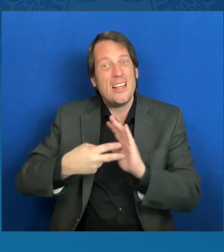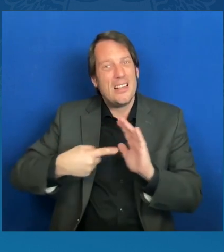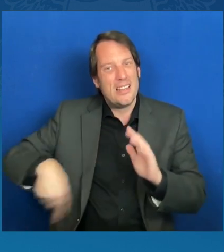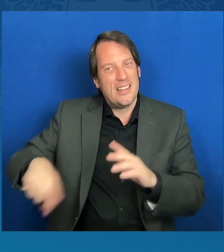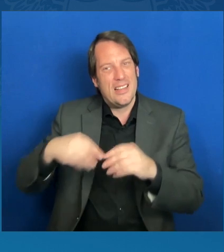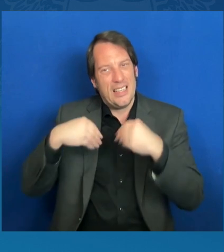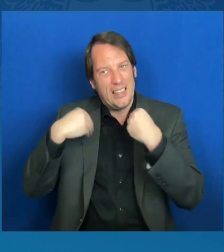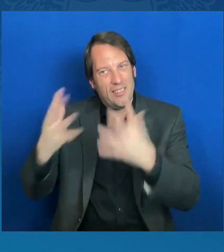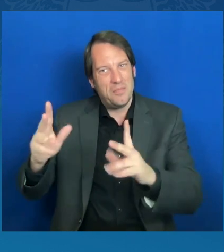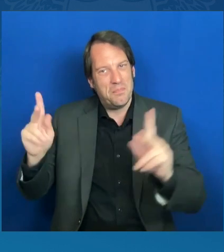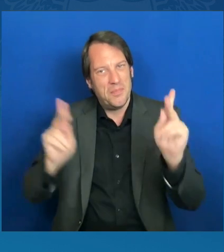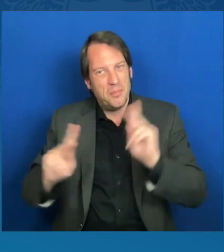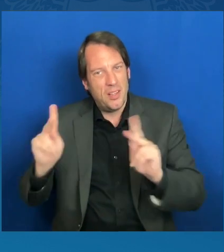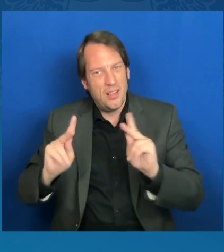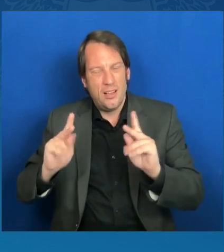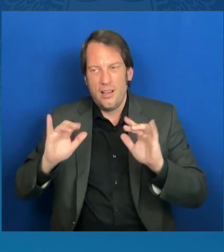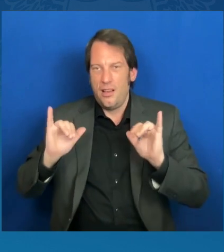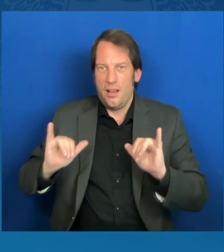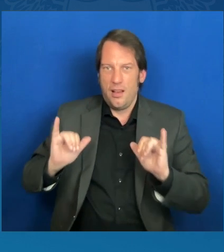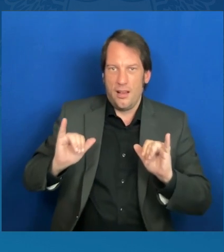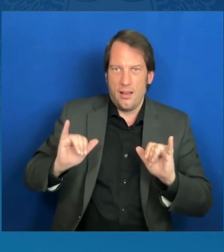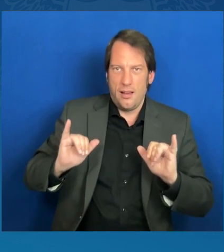and join together as a community of people.